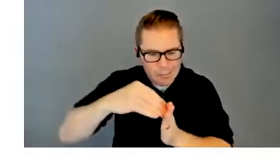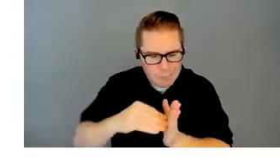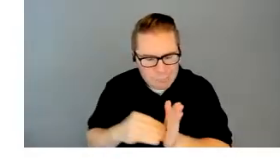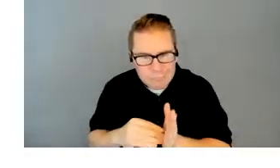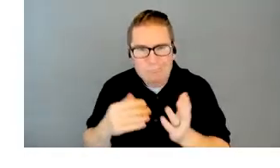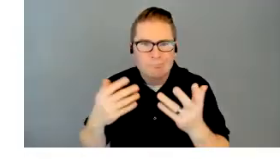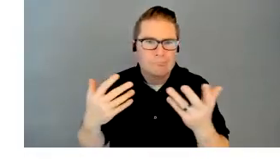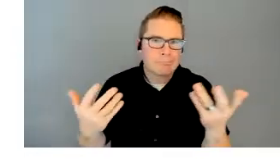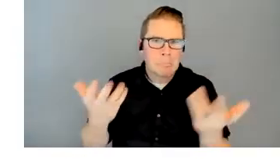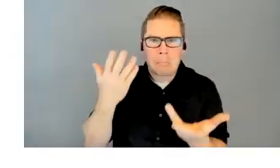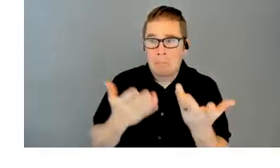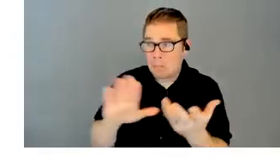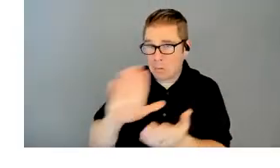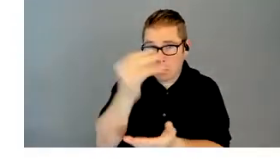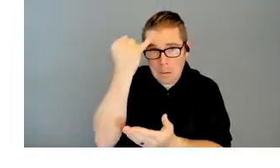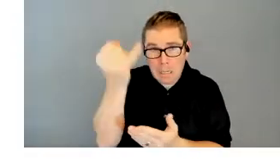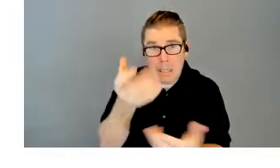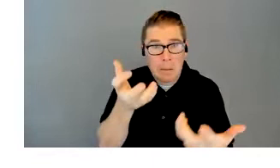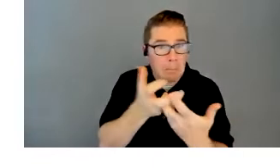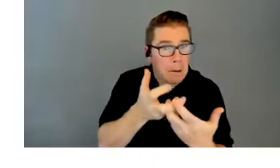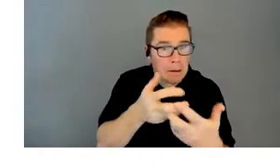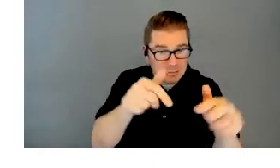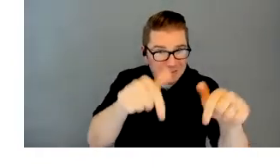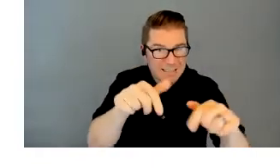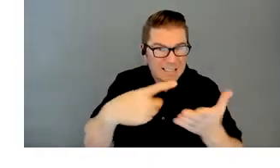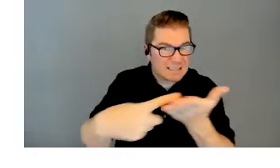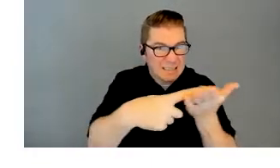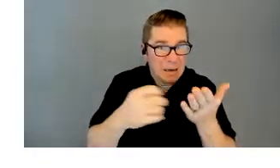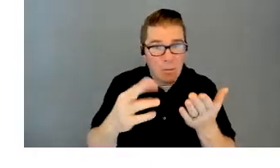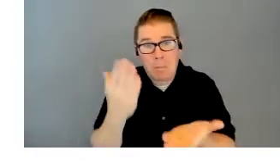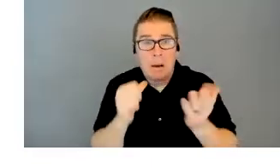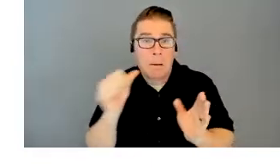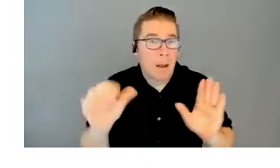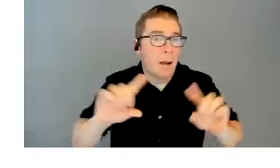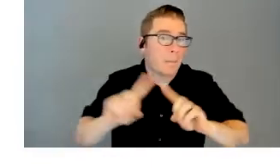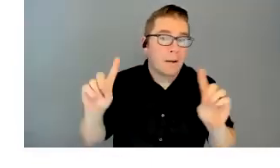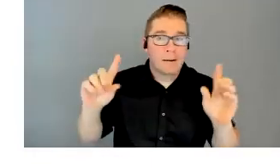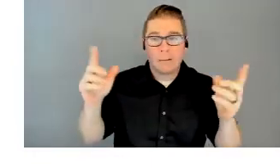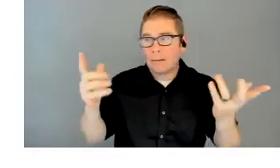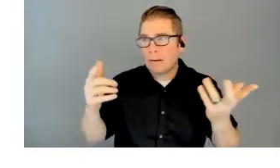be applicable. And I would just ask you, as you get started on this journey, of tightening up your syllabi,